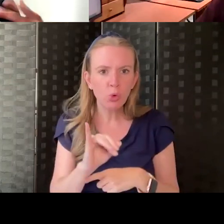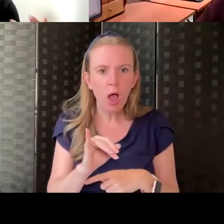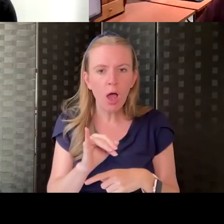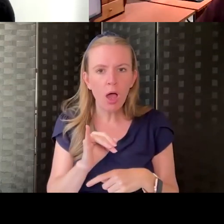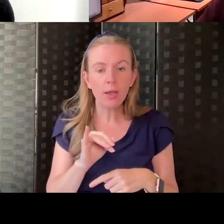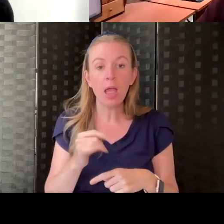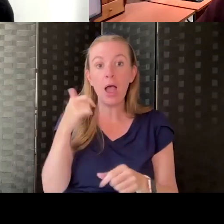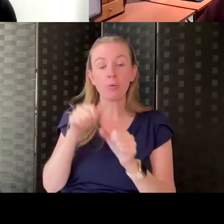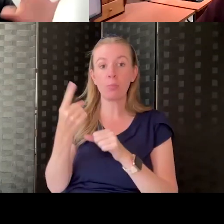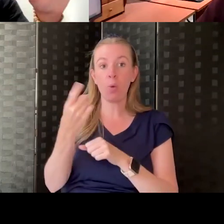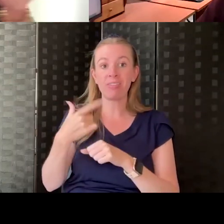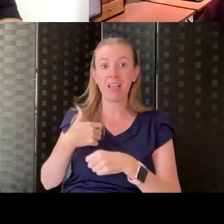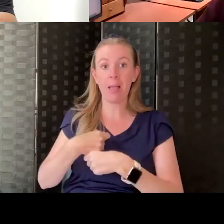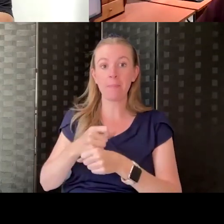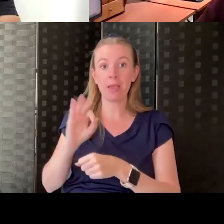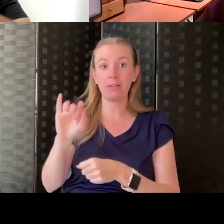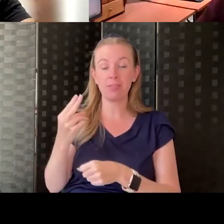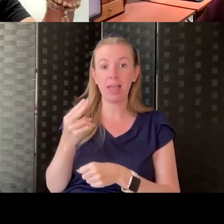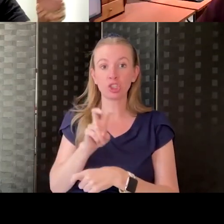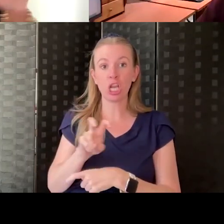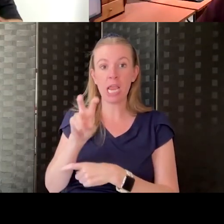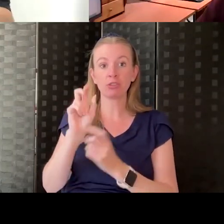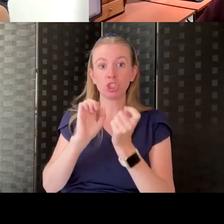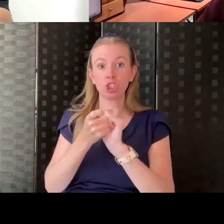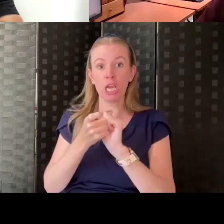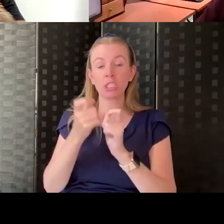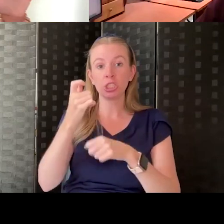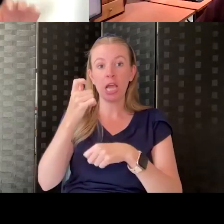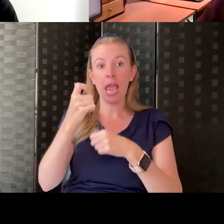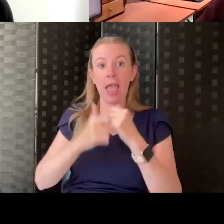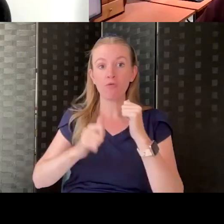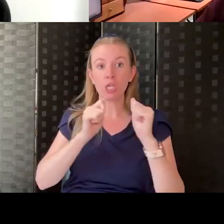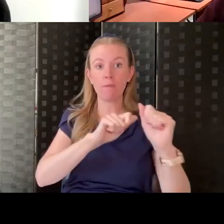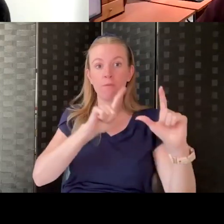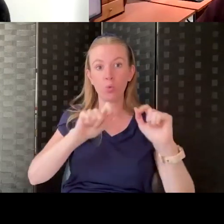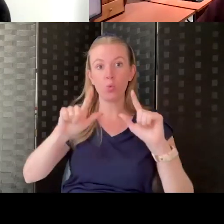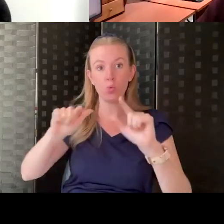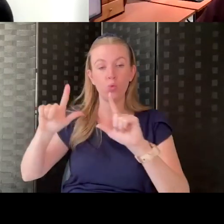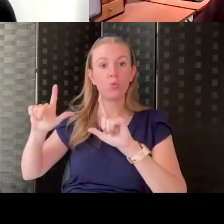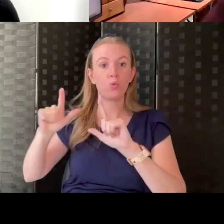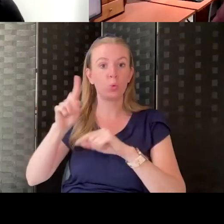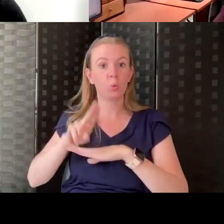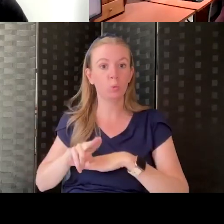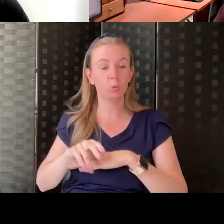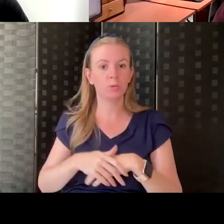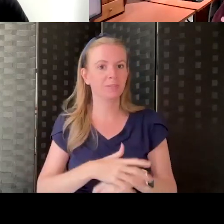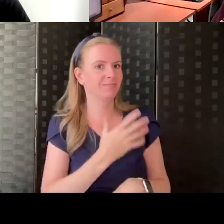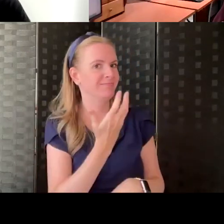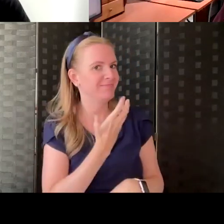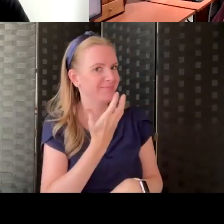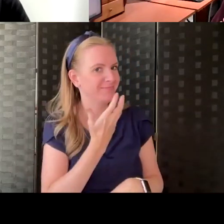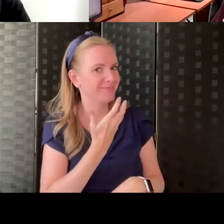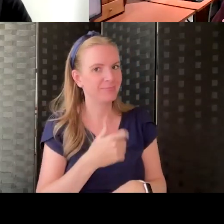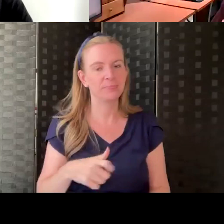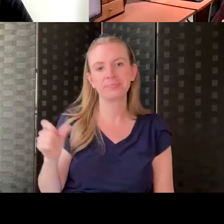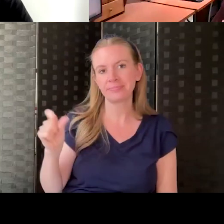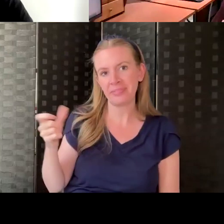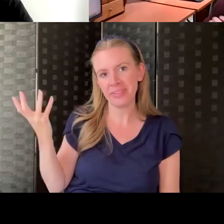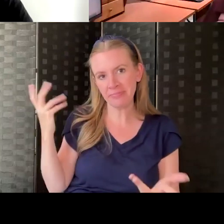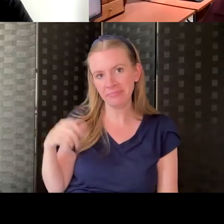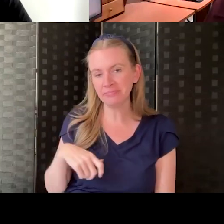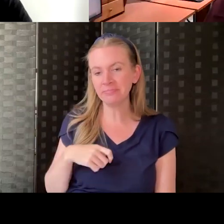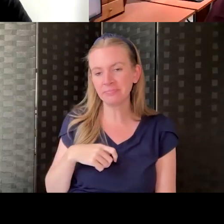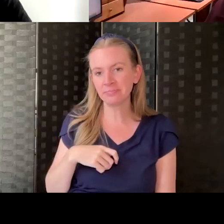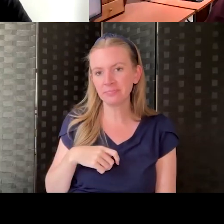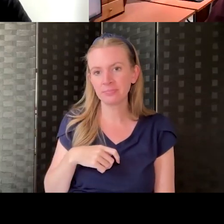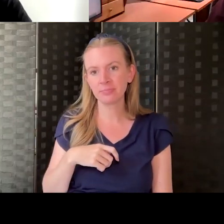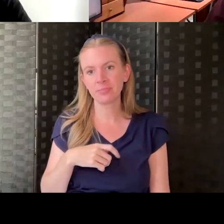thing built in flash, the navigation changed every view that you went to. I'm not proud of that.